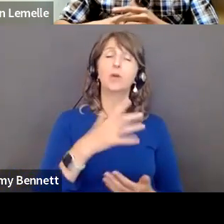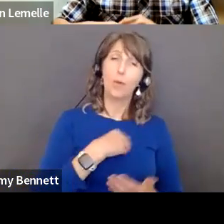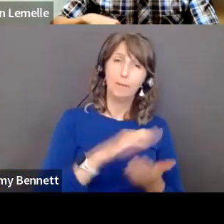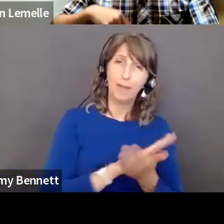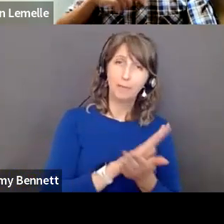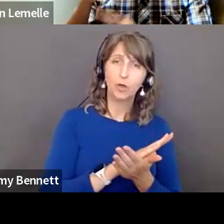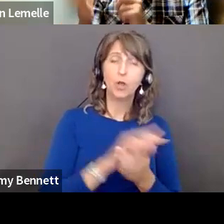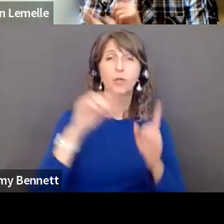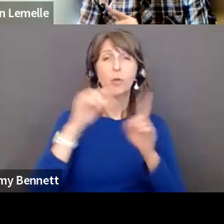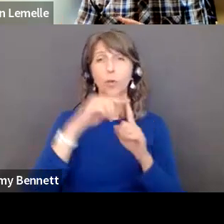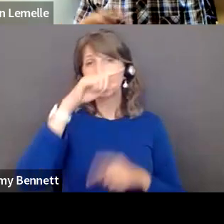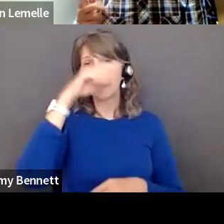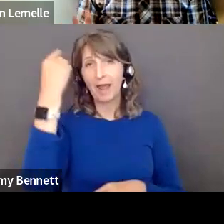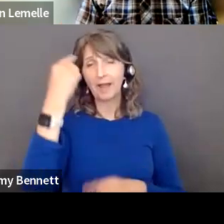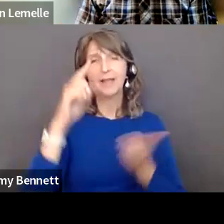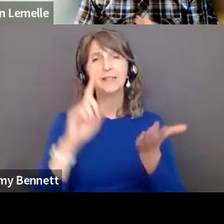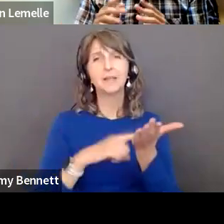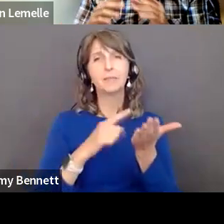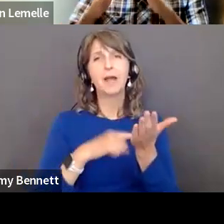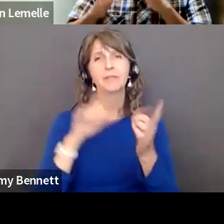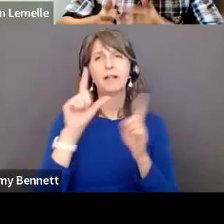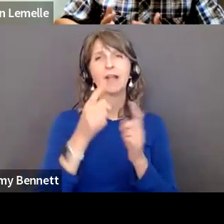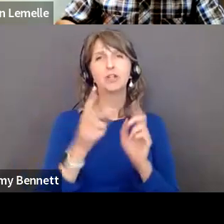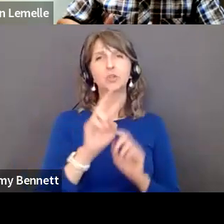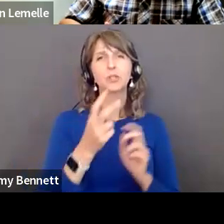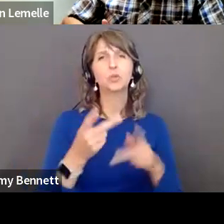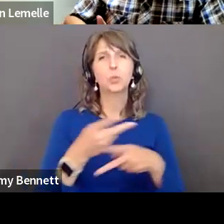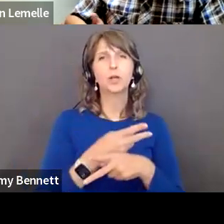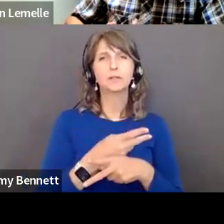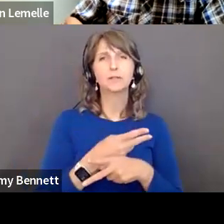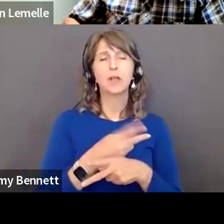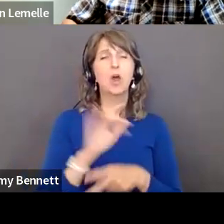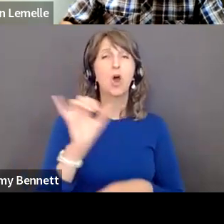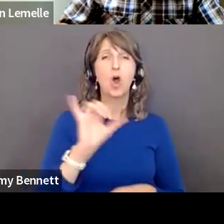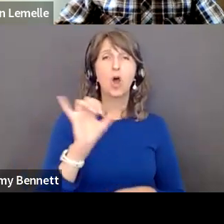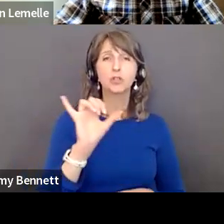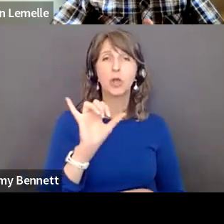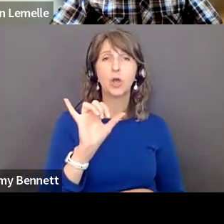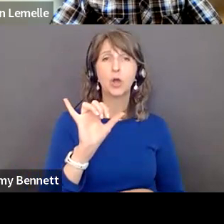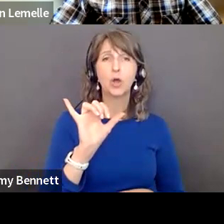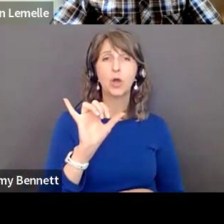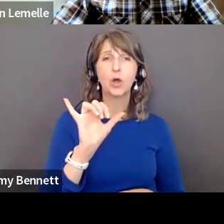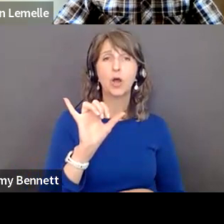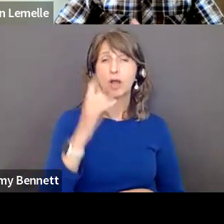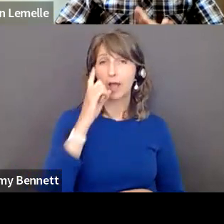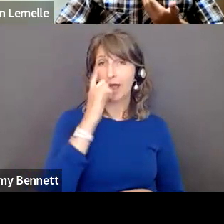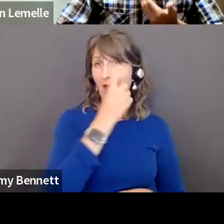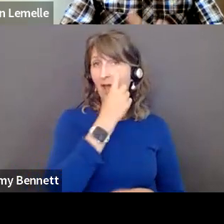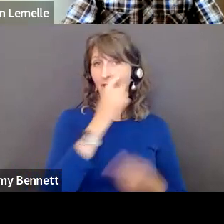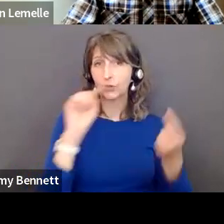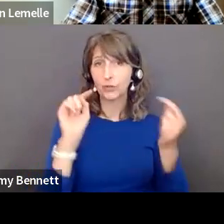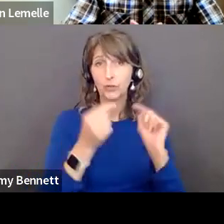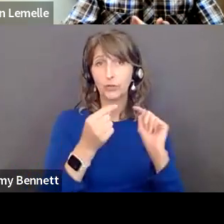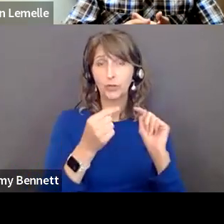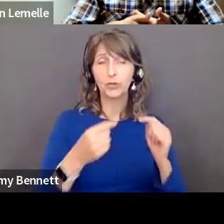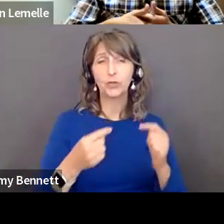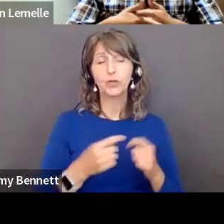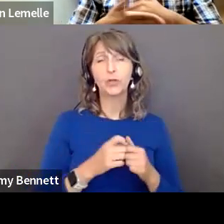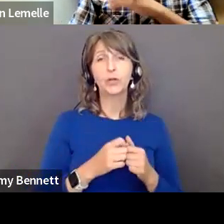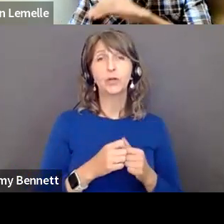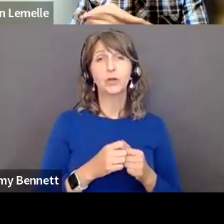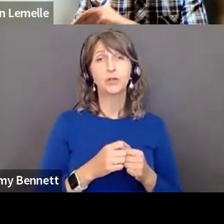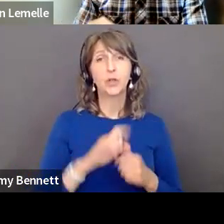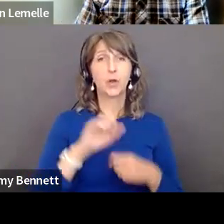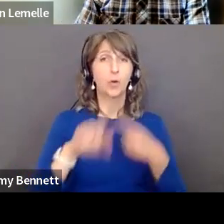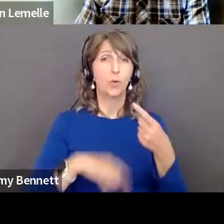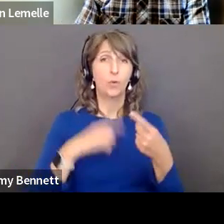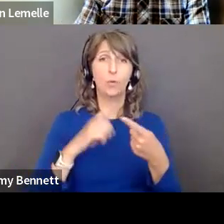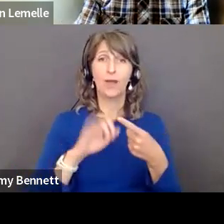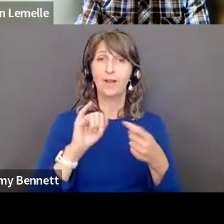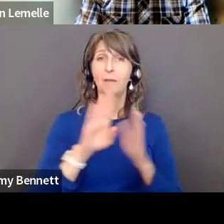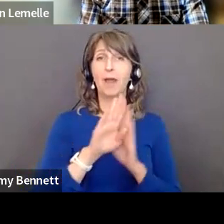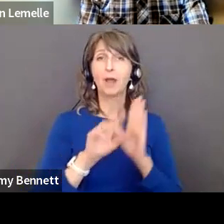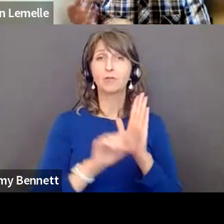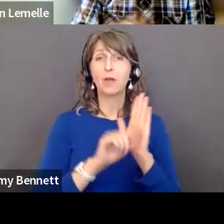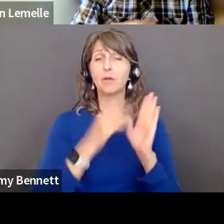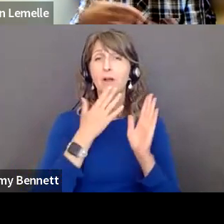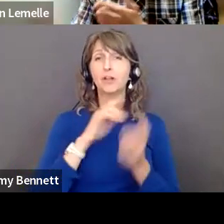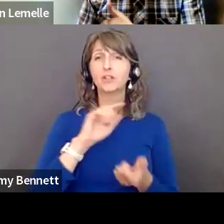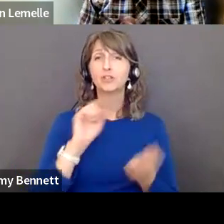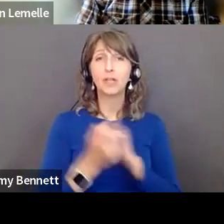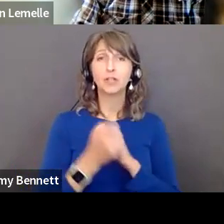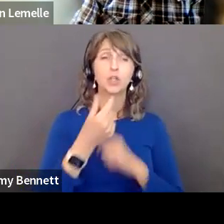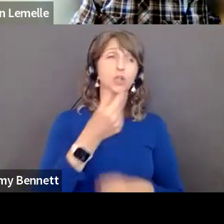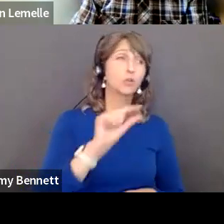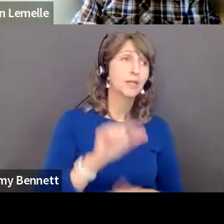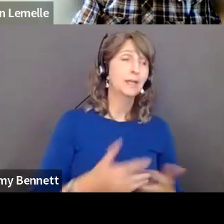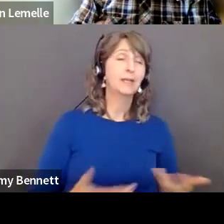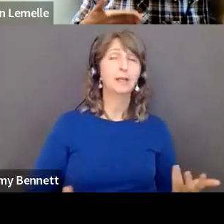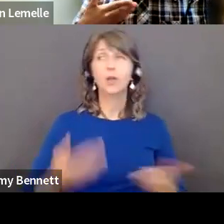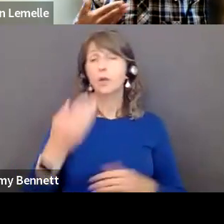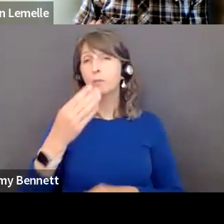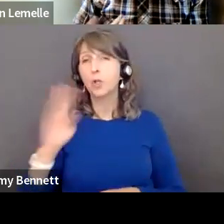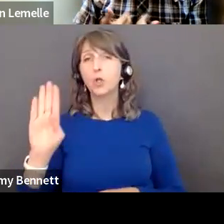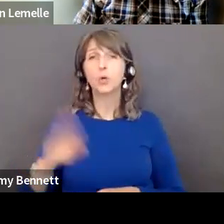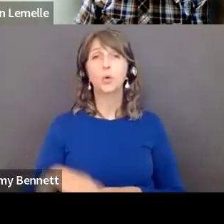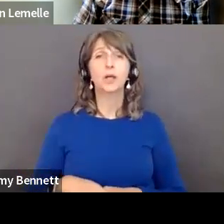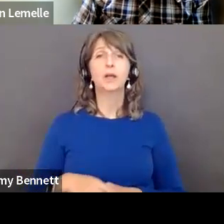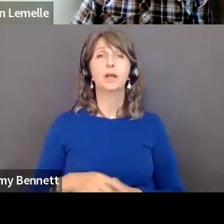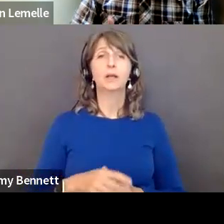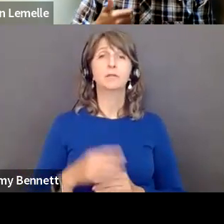It seems like switch out on the letters around and plus sometimes hurts our hurts. Hey, So whenever I change that background to green, blue or whatever color that really fits for me.